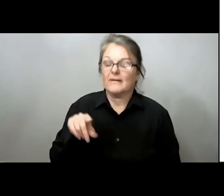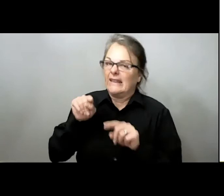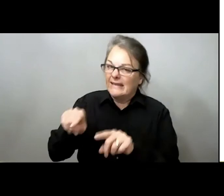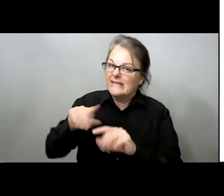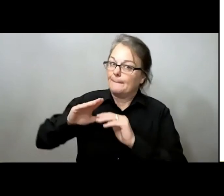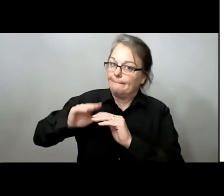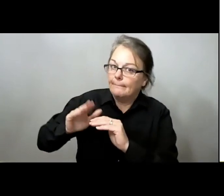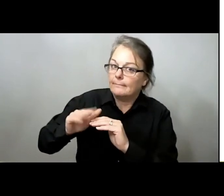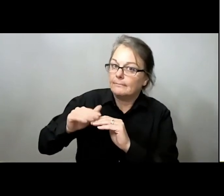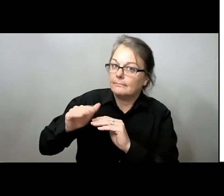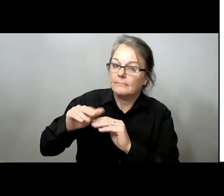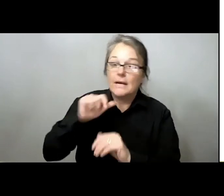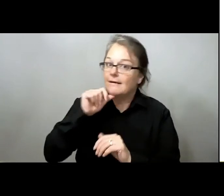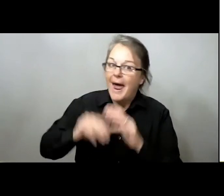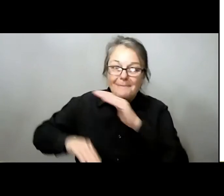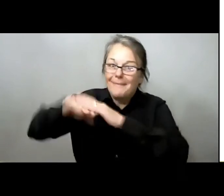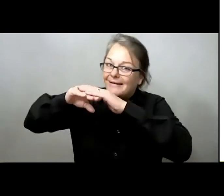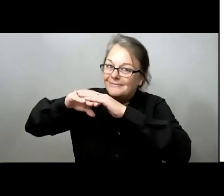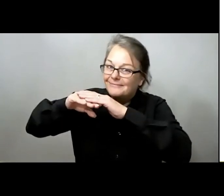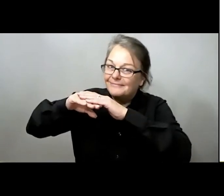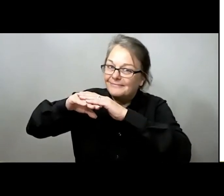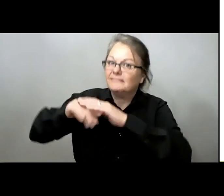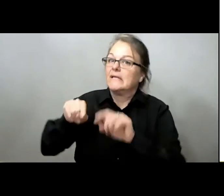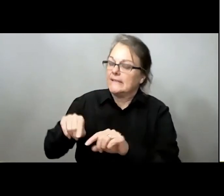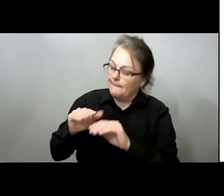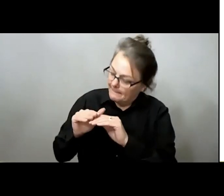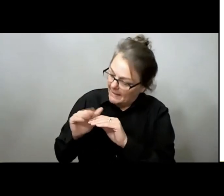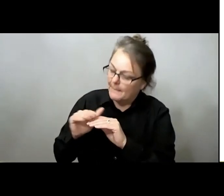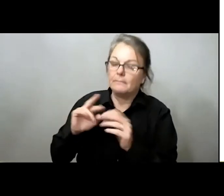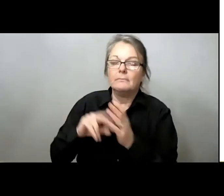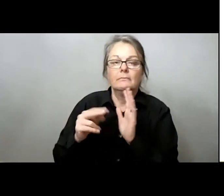THEY'RE NOT MAXIMUM SO EMPLOYERS OR OTHER SERVICE PROVIDERS